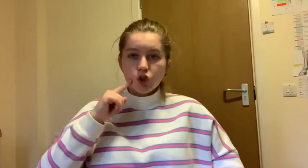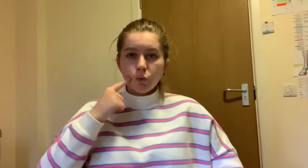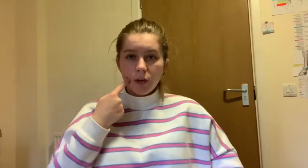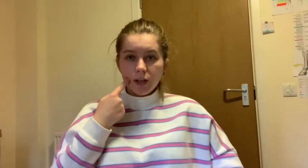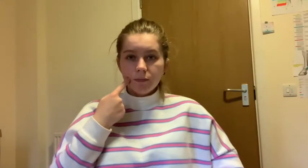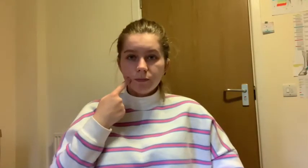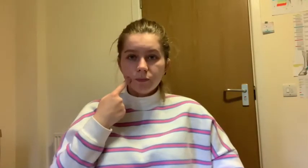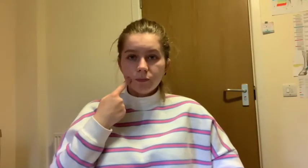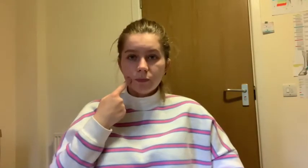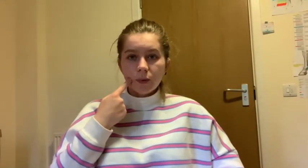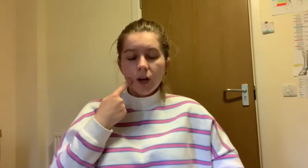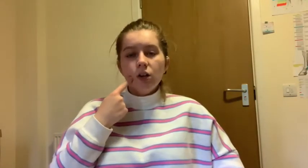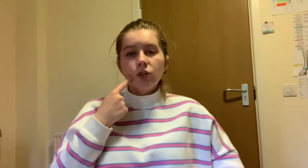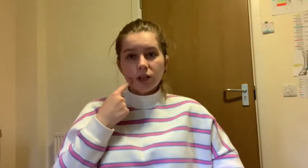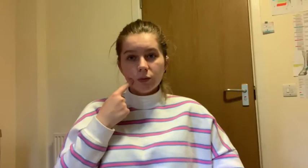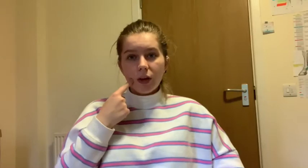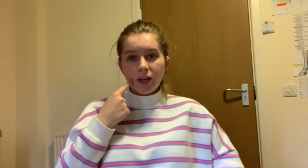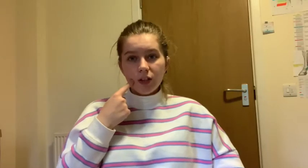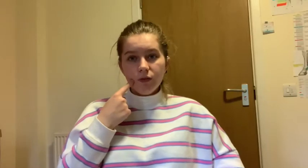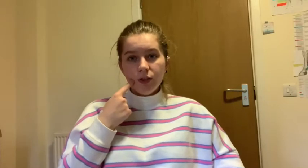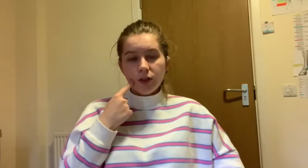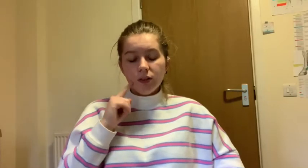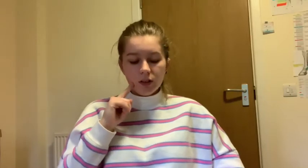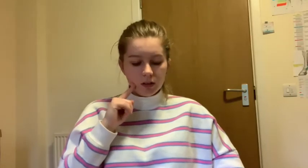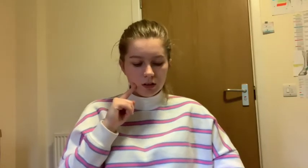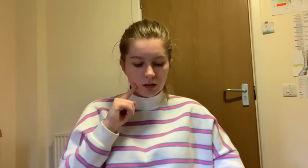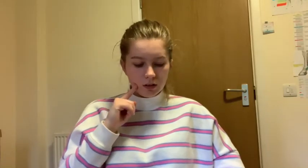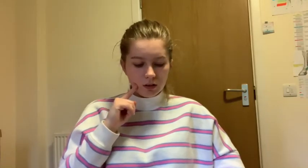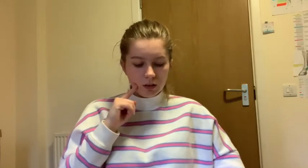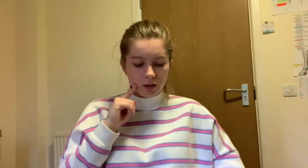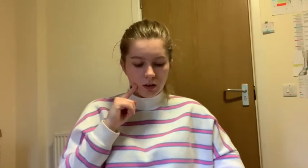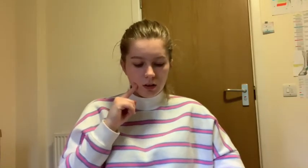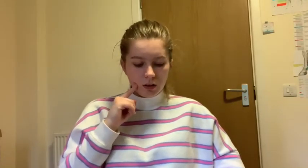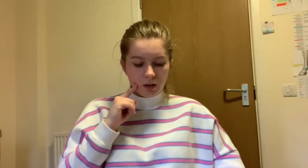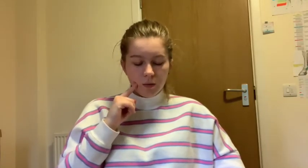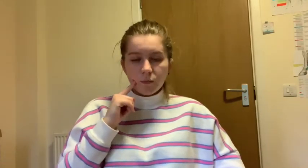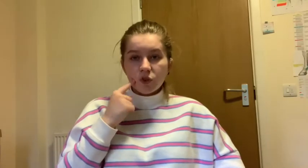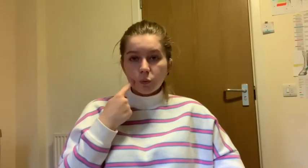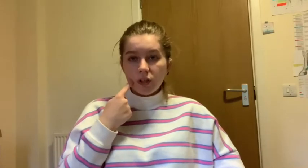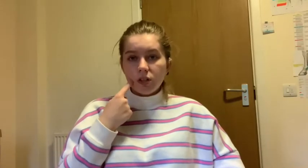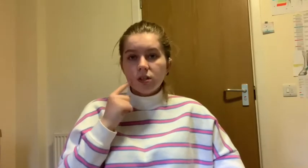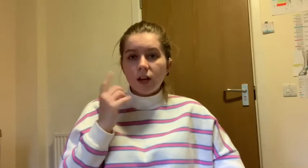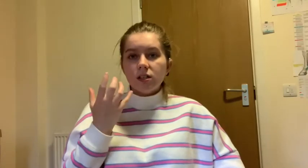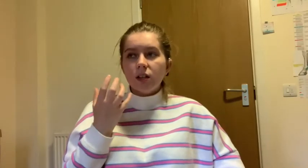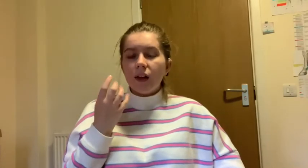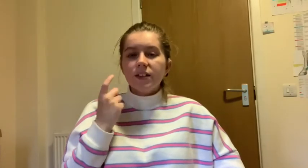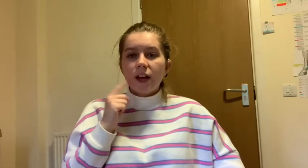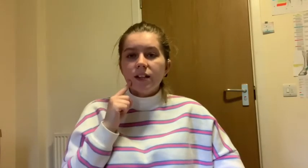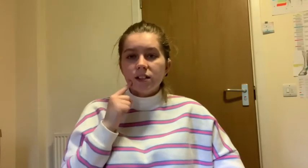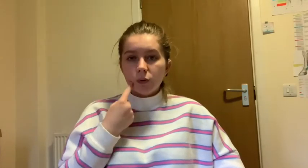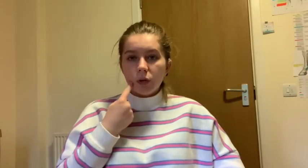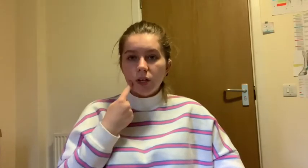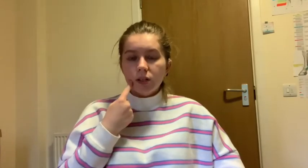"Sweet" so this is where it gets confusing. This is sweetness as in like the taste of sweet.